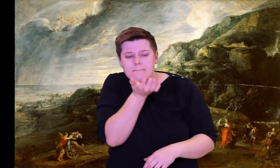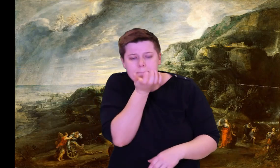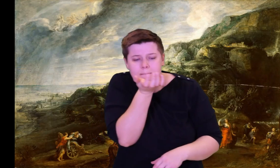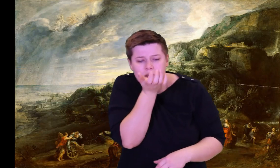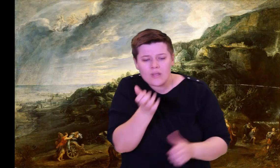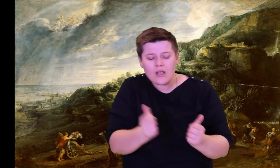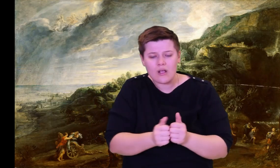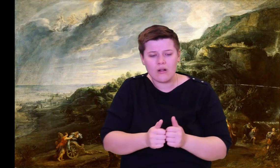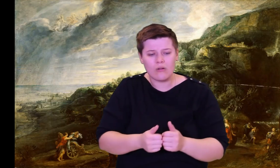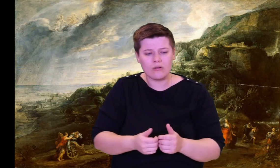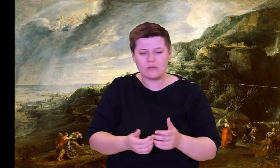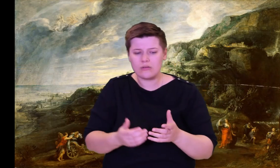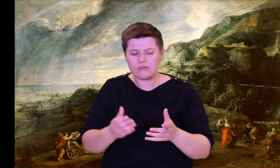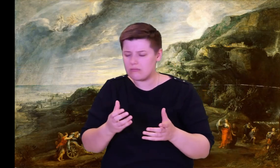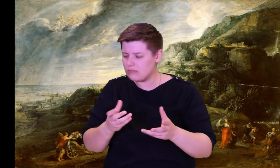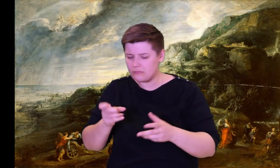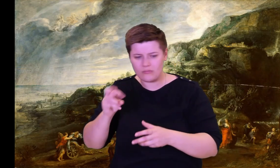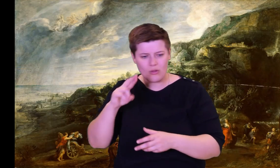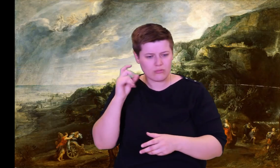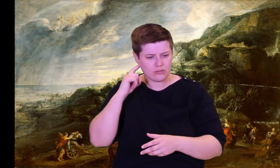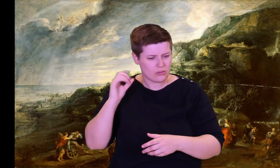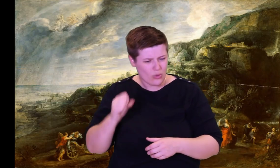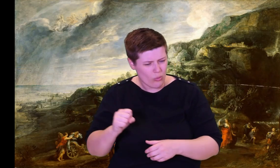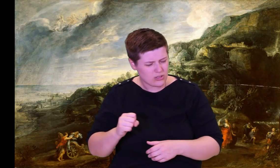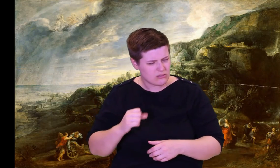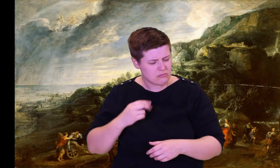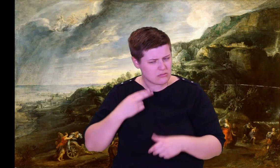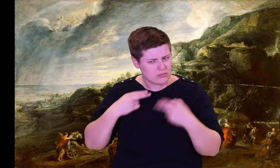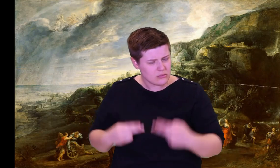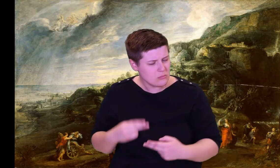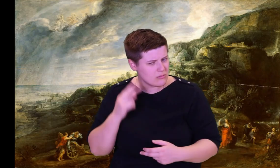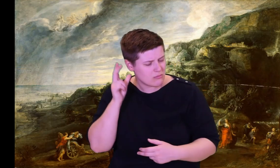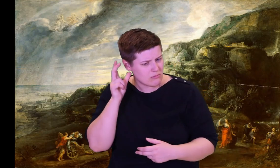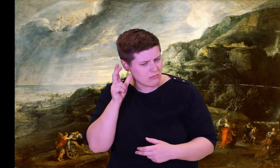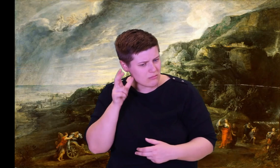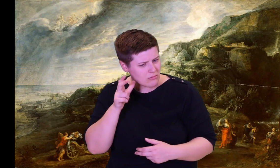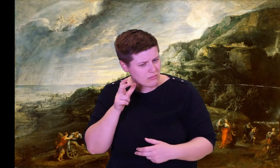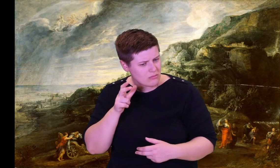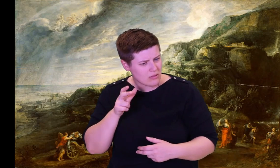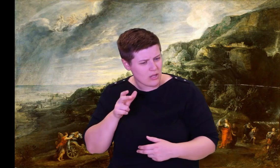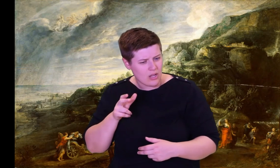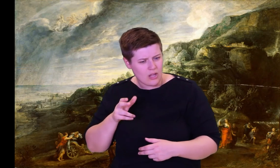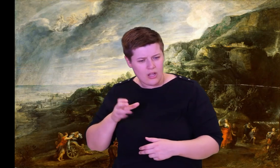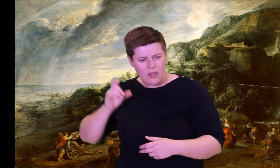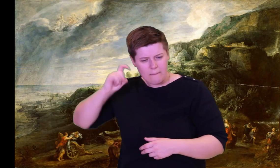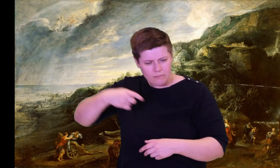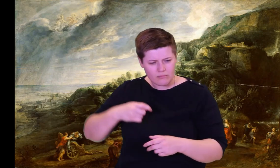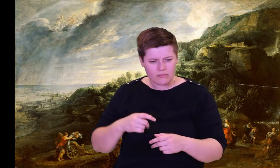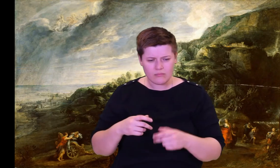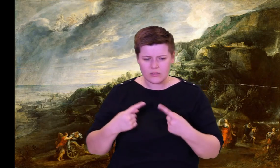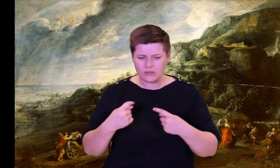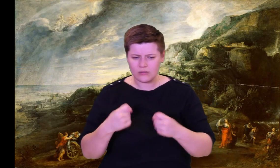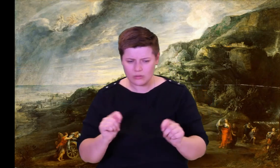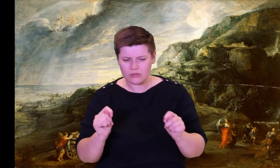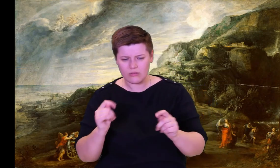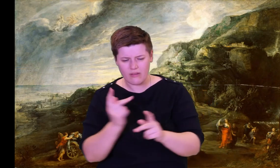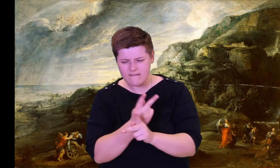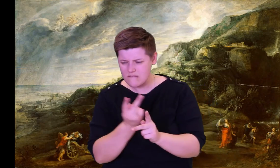Odysseus jumped up from out the bushes. Grasping a leafy branch he broke it off to cover up his manly parts.